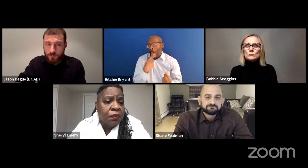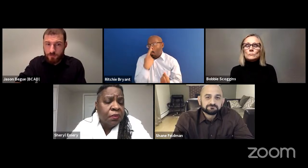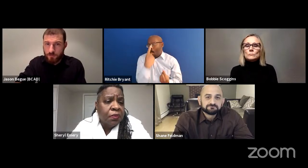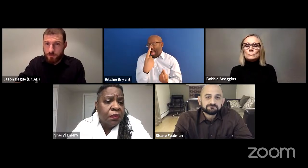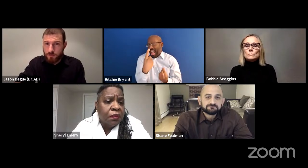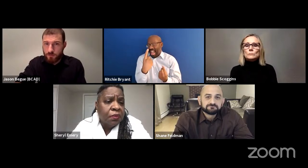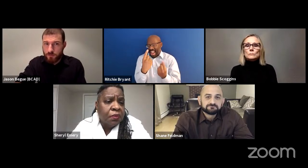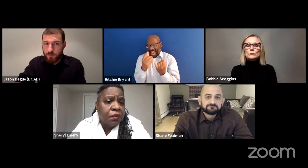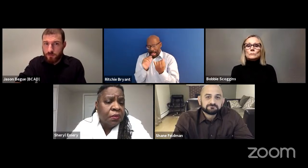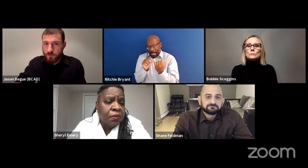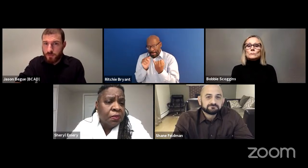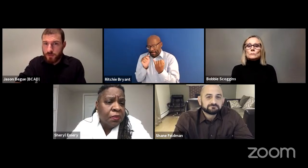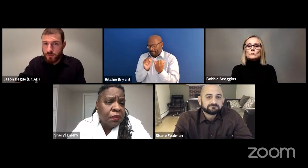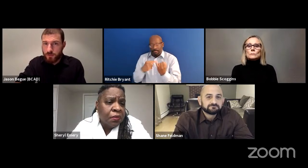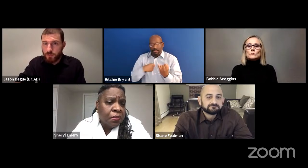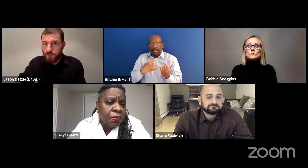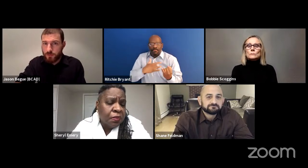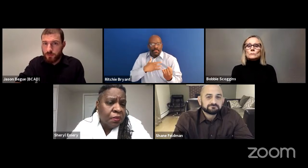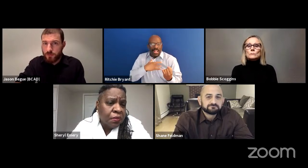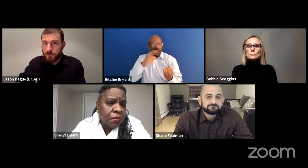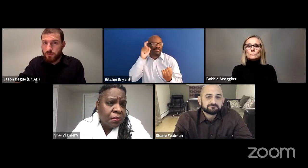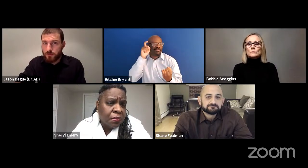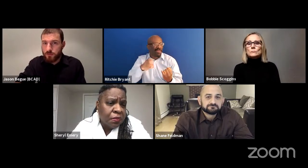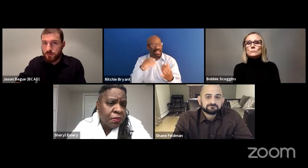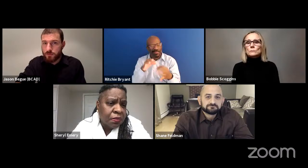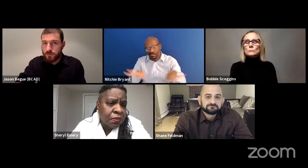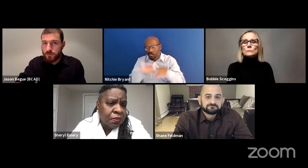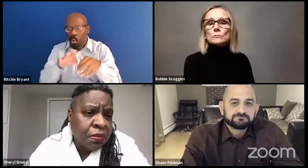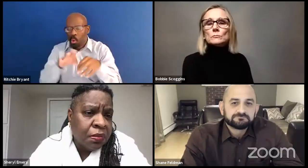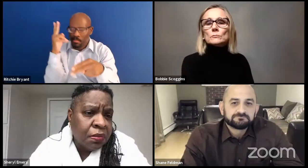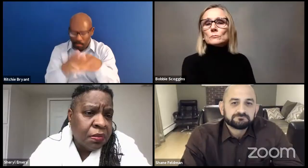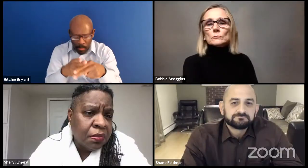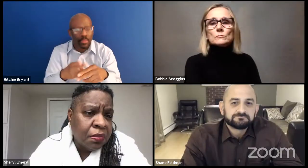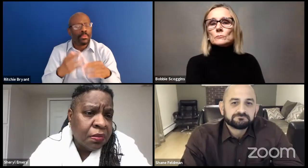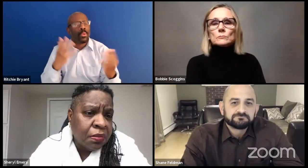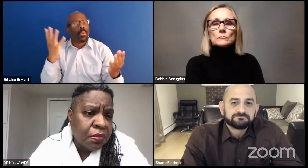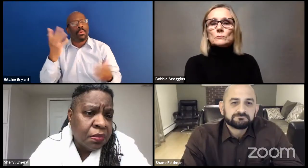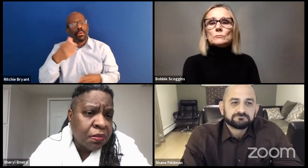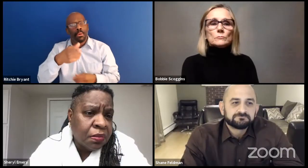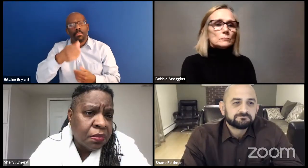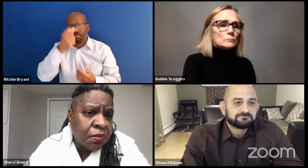what Bobbie Beth and Sheryl have already mentioned, but at the same time, I think it's important